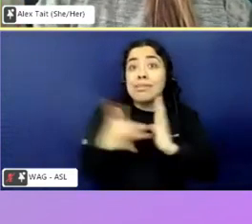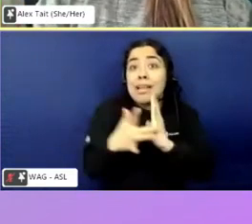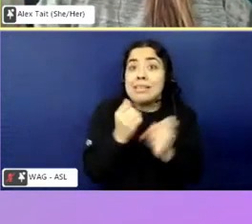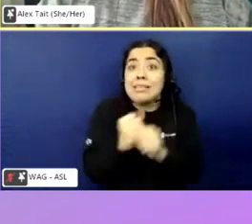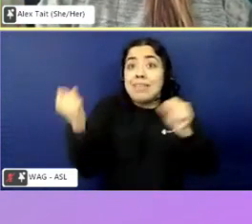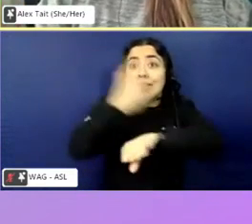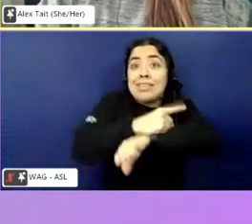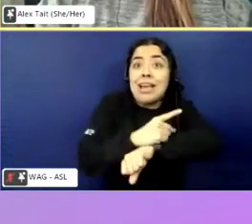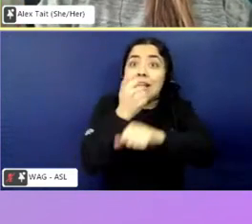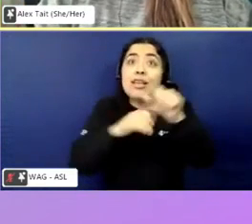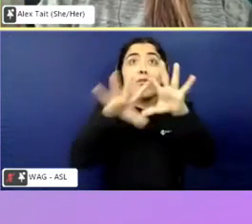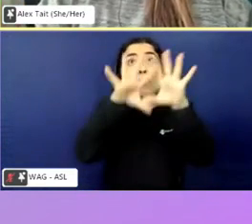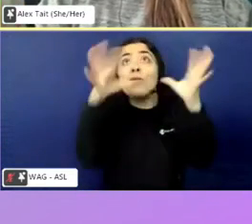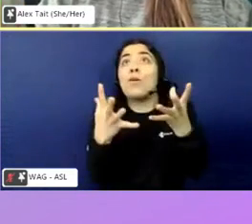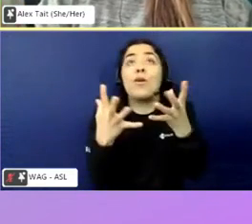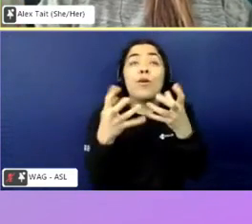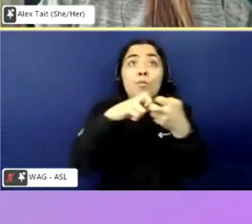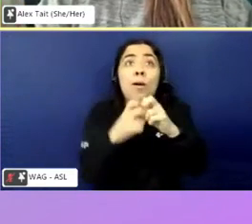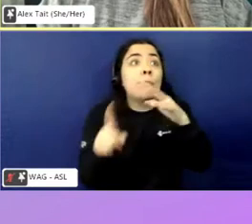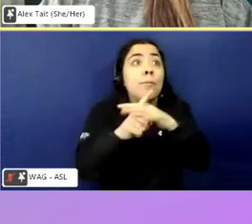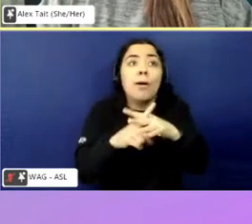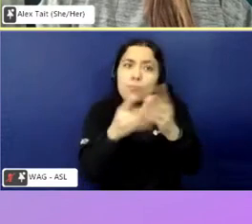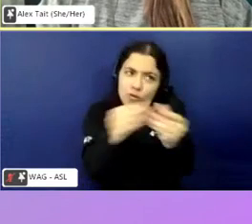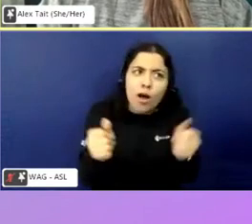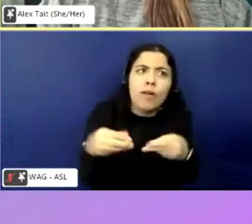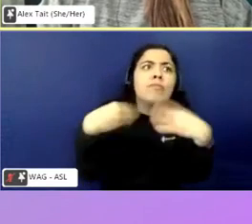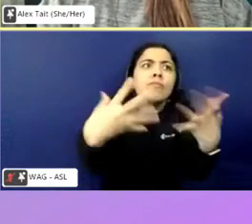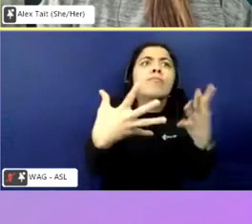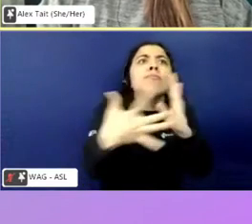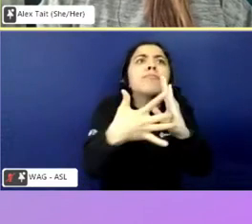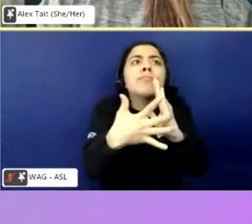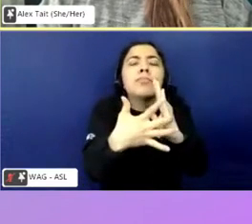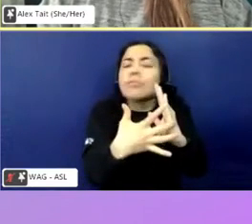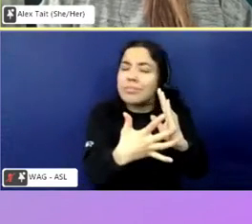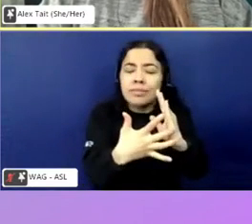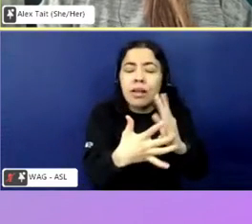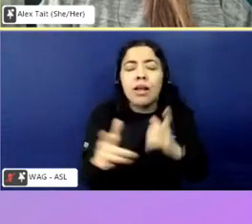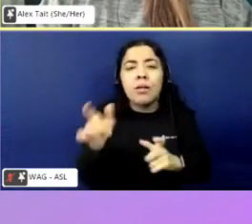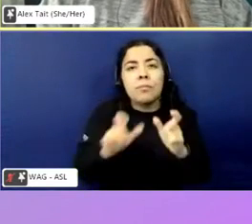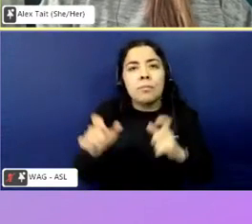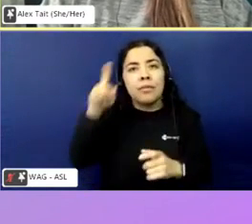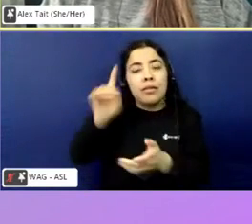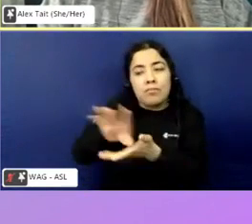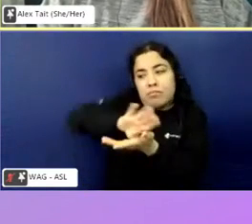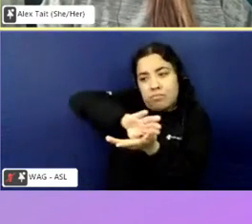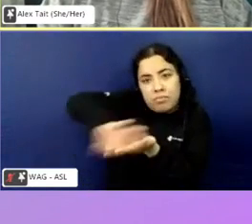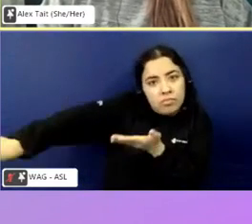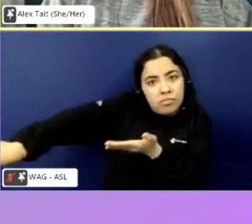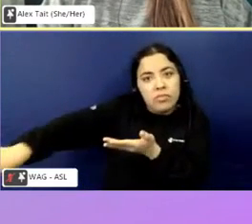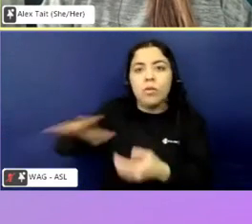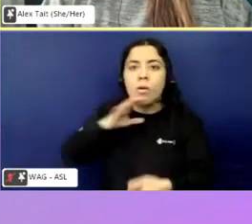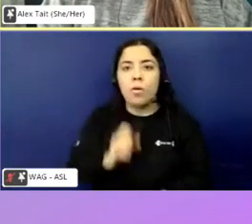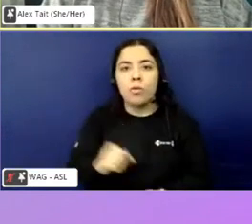save the day, because tech can save the day with every problem in the world. This completely